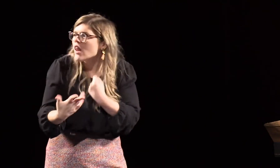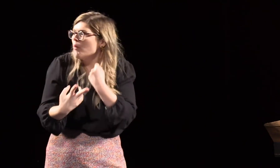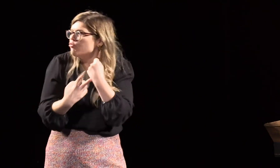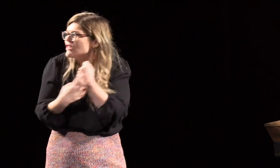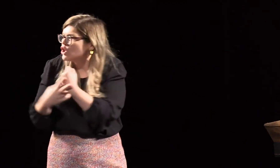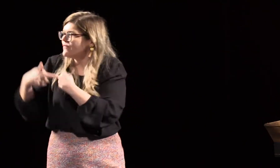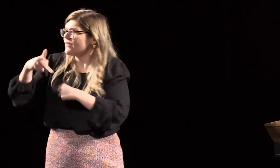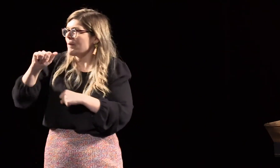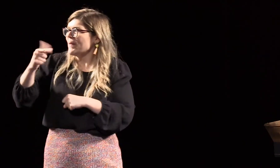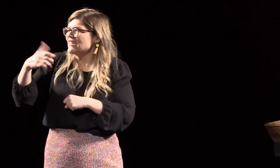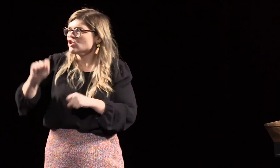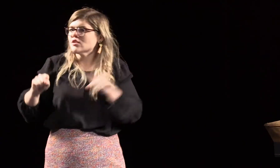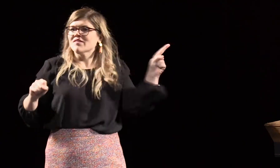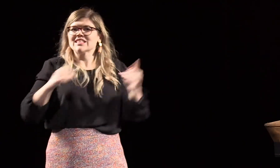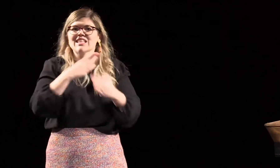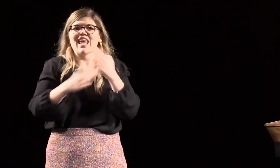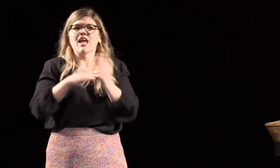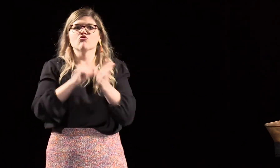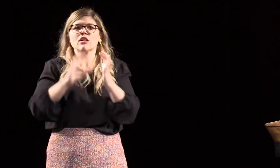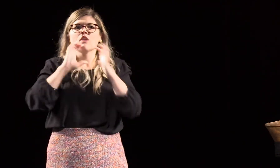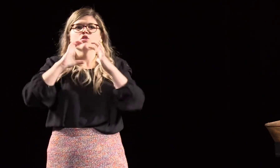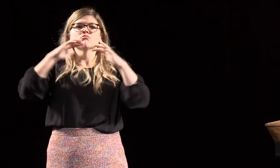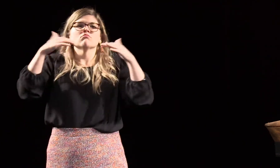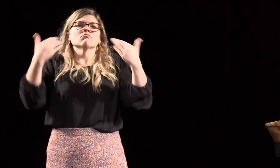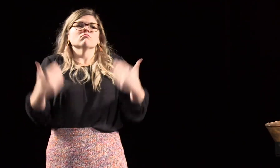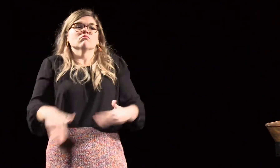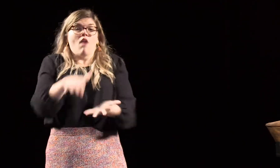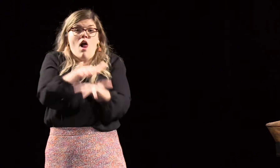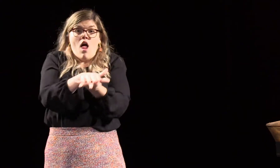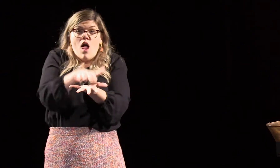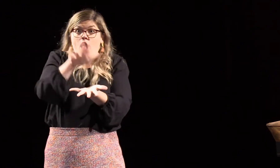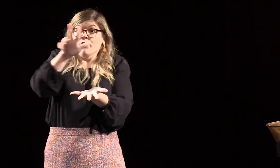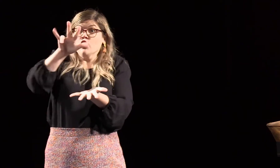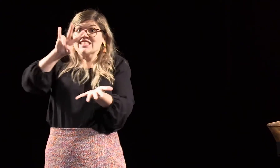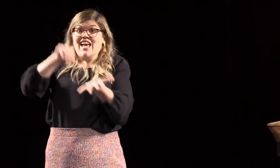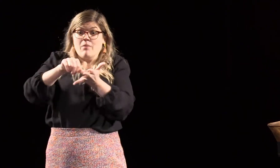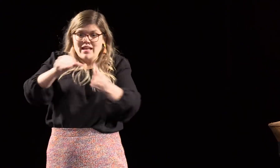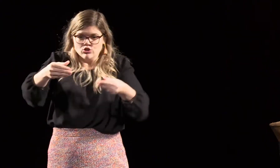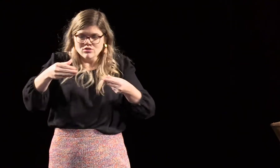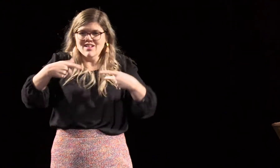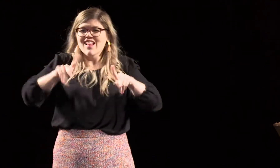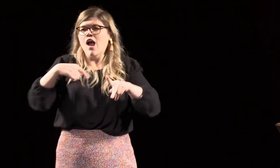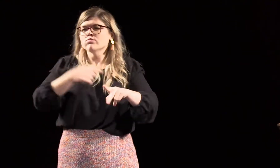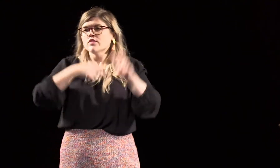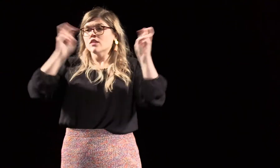So this is just incredible because we have 37 full pages that are well-preserved.